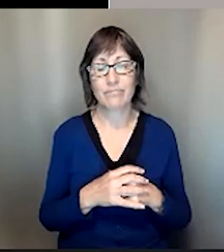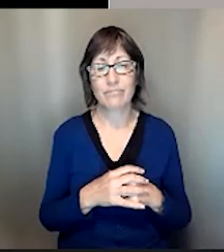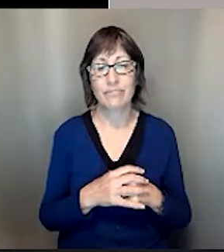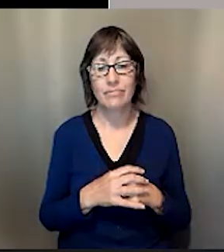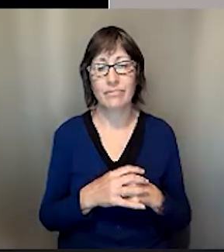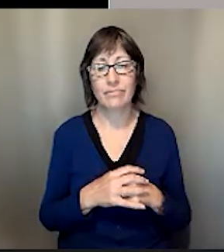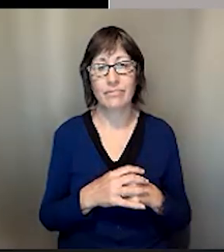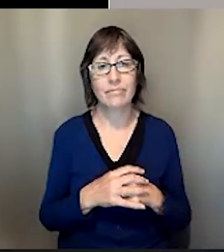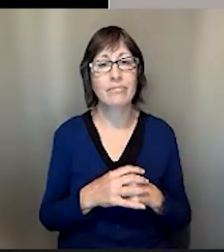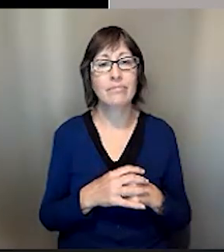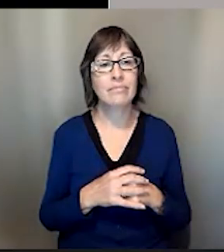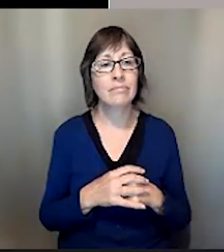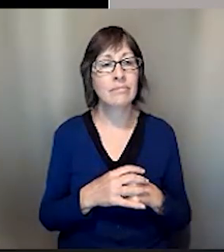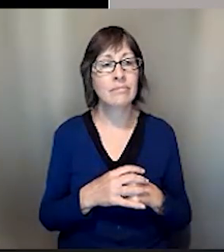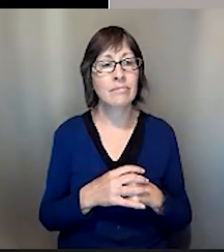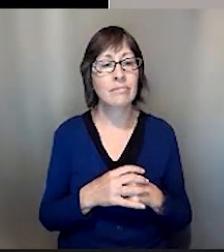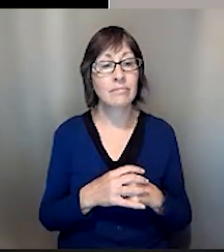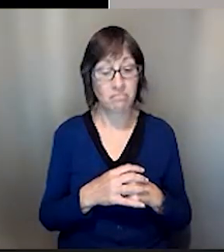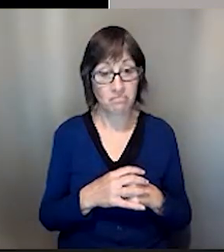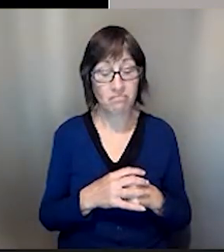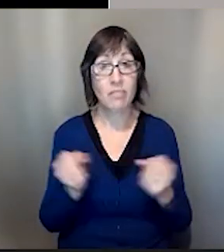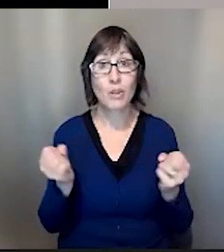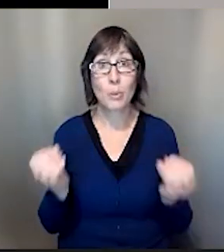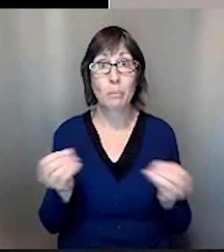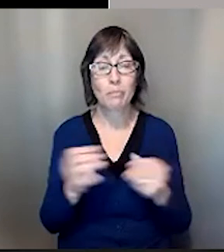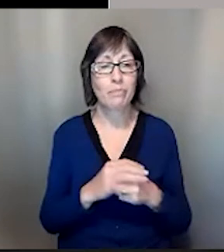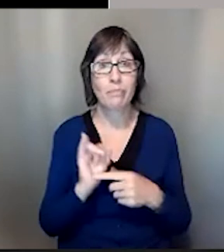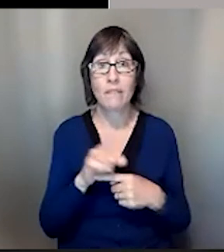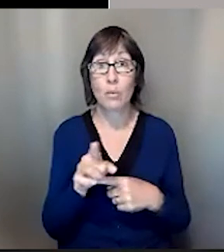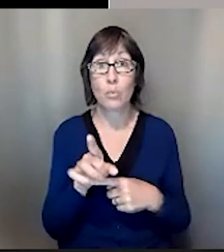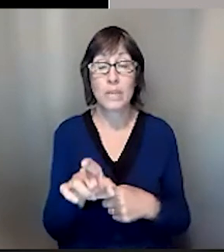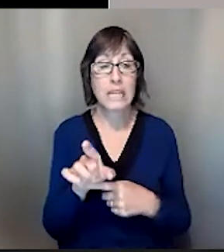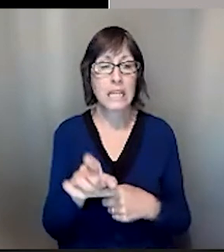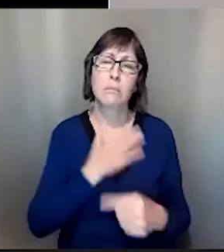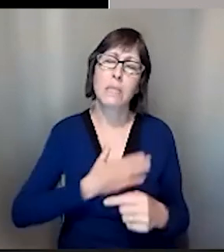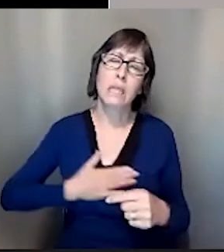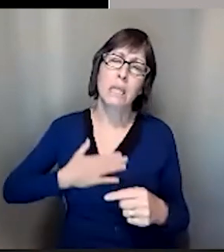if you do not reach out at least one week before the program deadline. I look forward